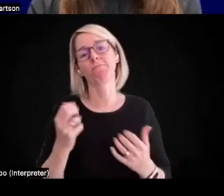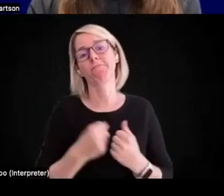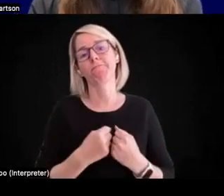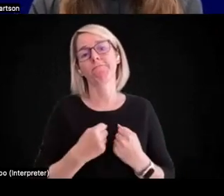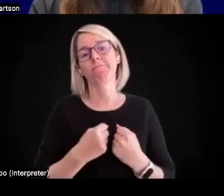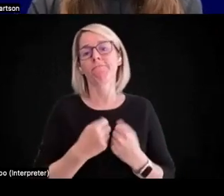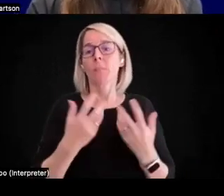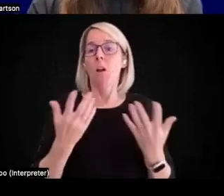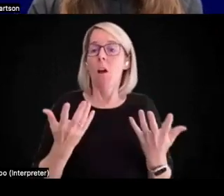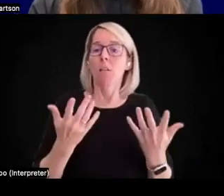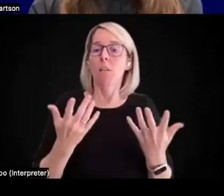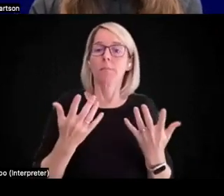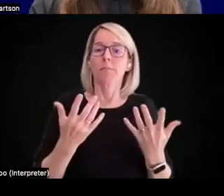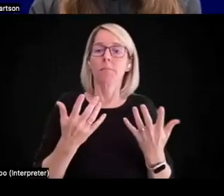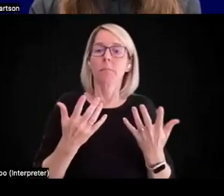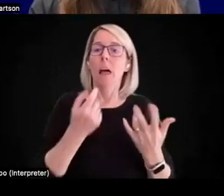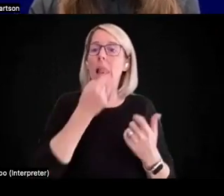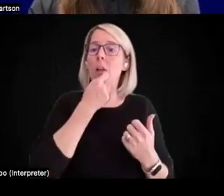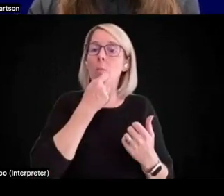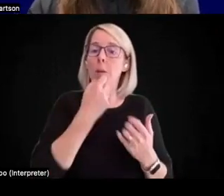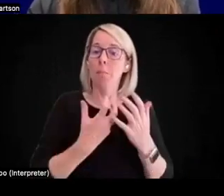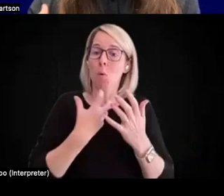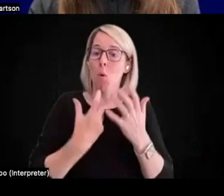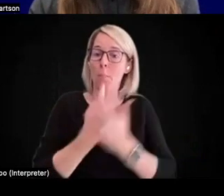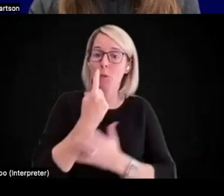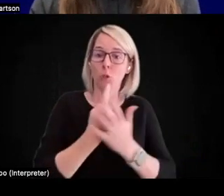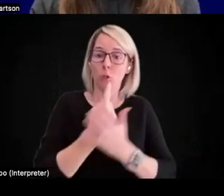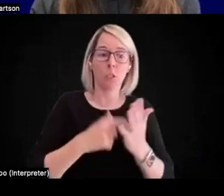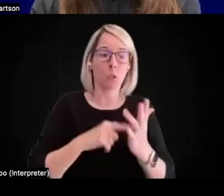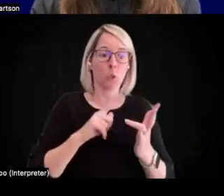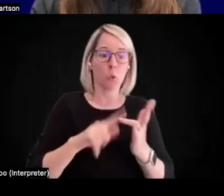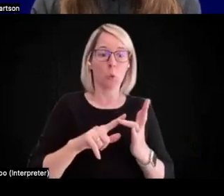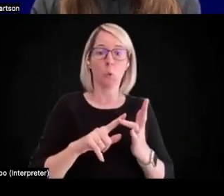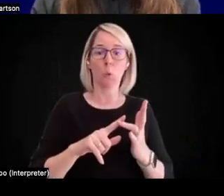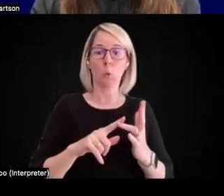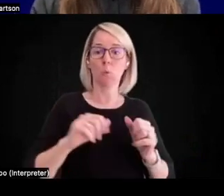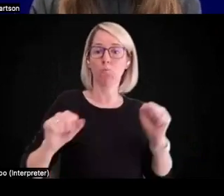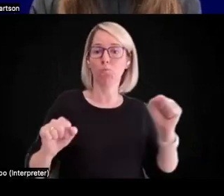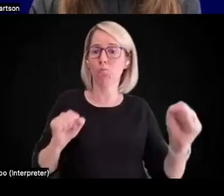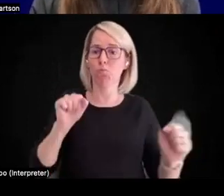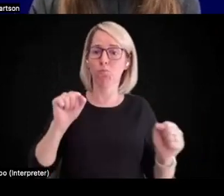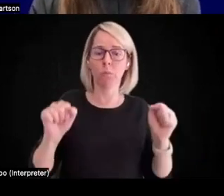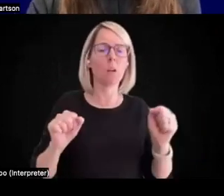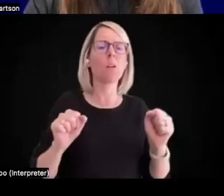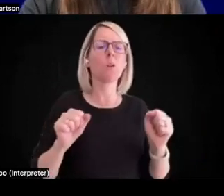bit more opportunity and freedom to move, so often their seating is very supportive,